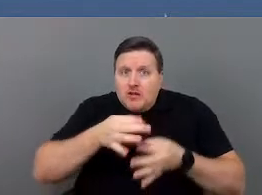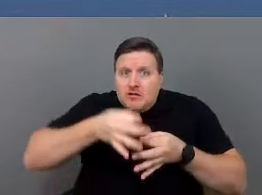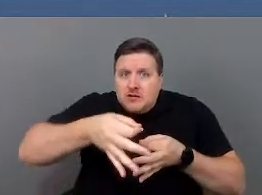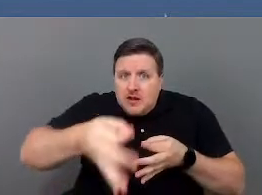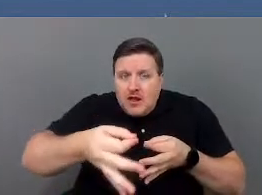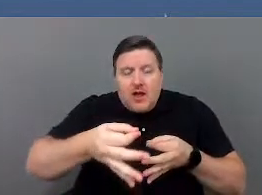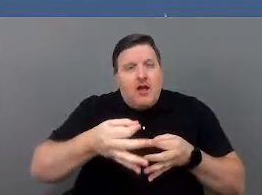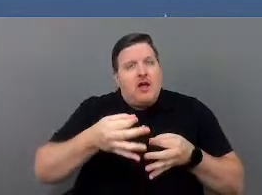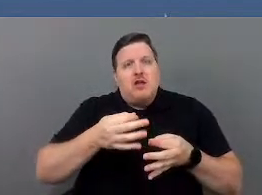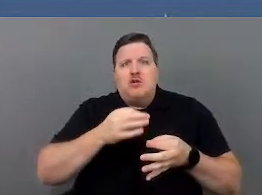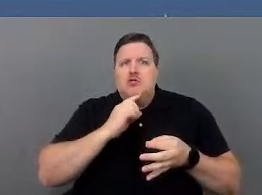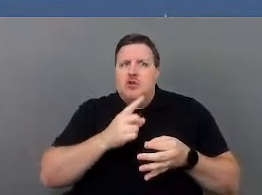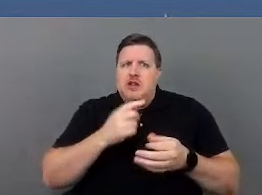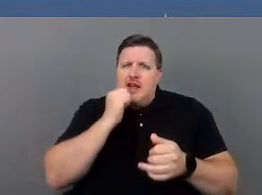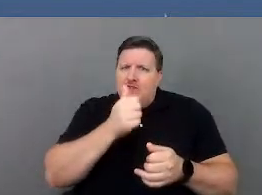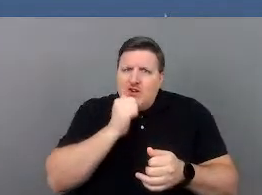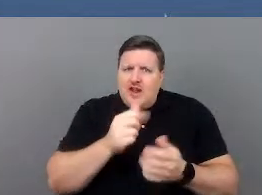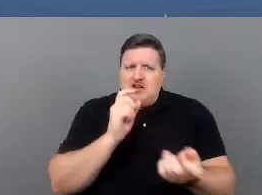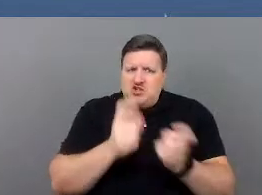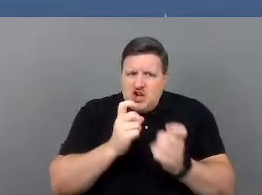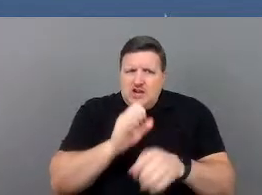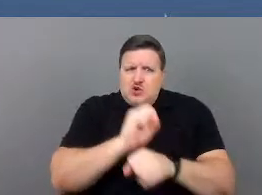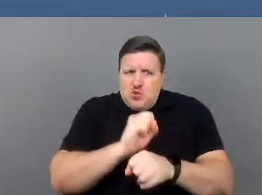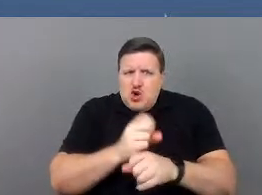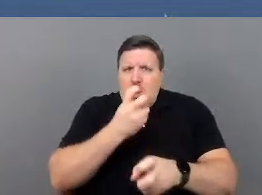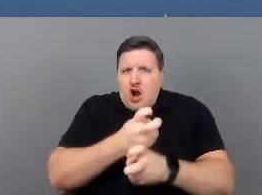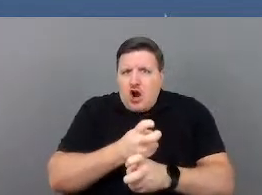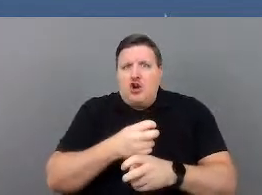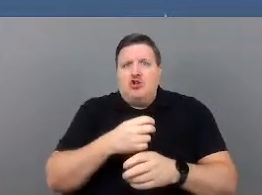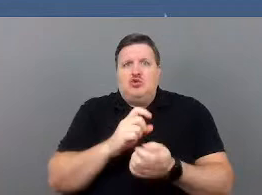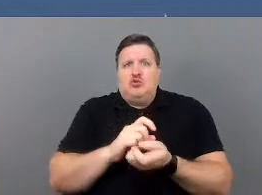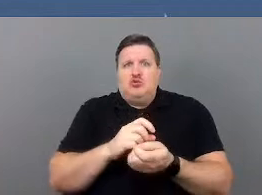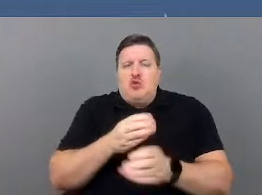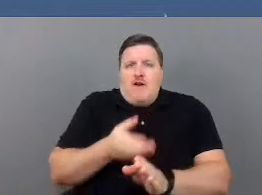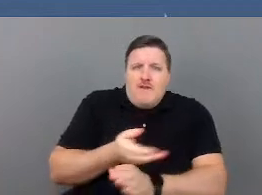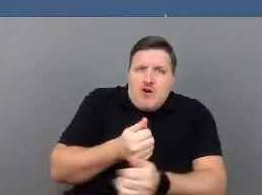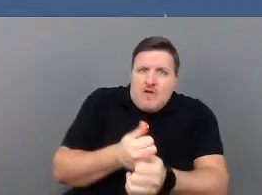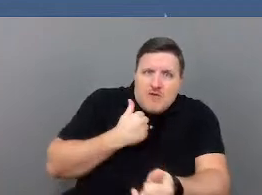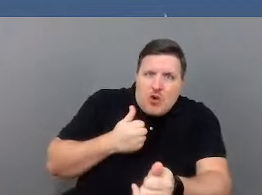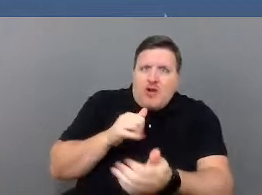ON ROOT CAUSES IN MINNEAPOLIS WE NEED TO DO MORE OF THE HARD WORK FOCUSING OF VIOLENCE AND CRIME